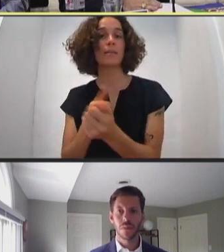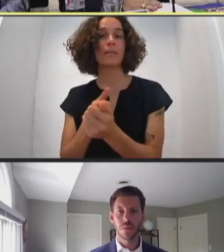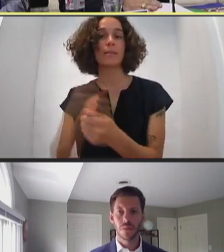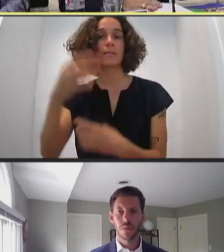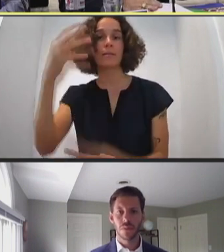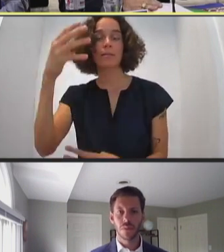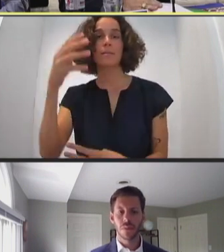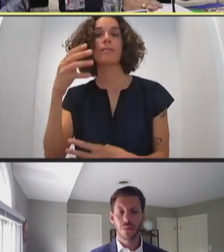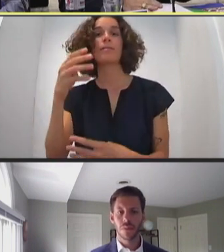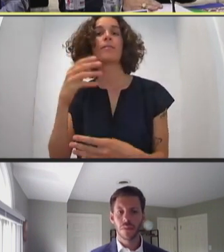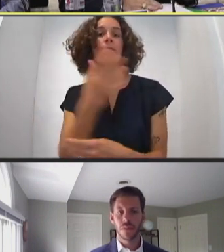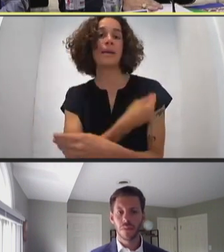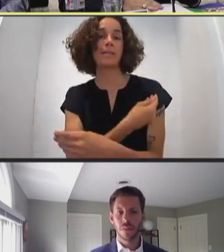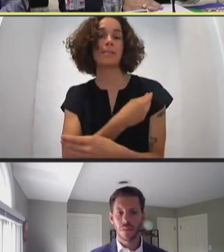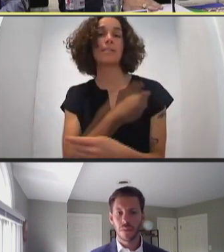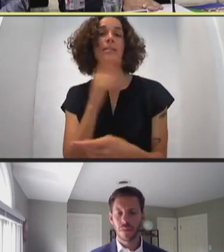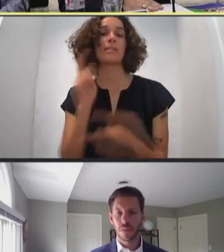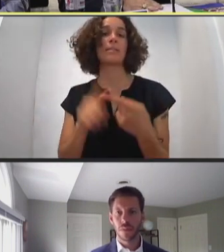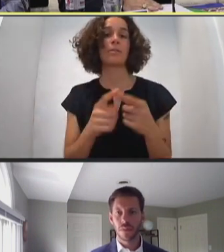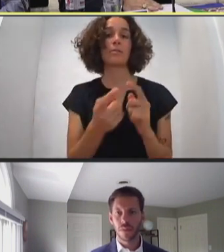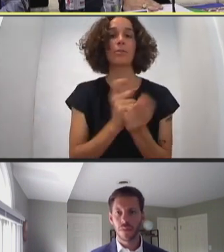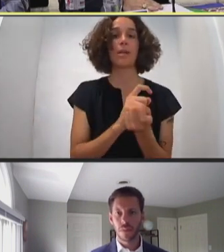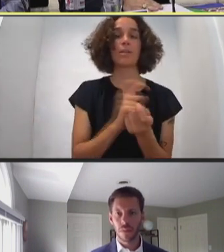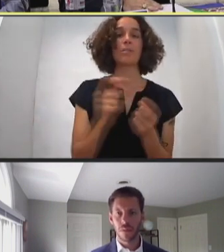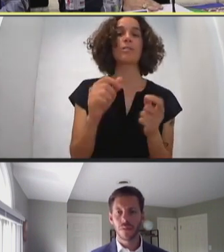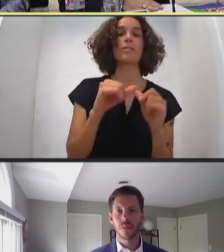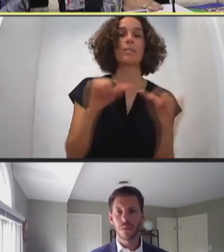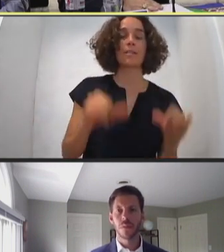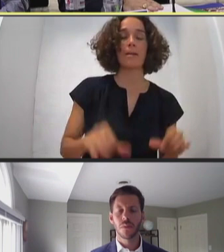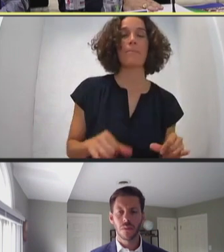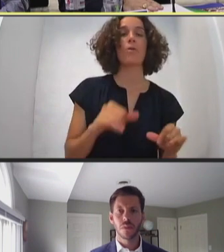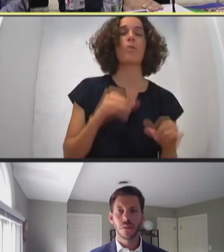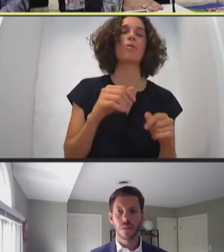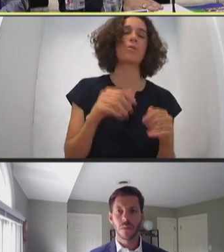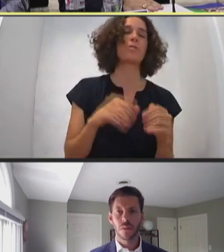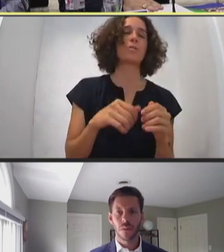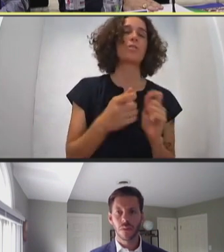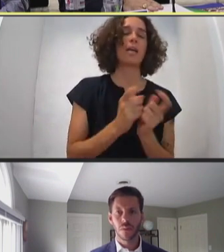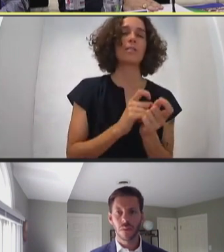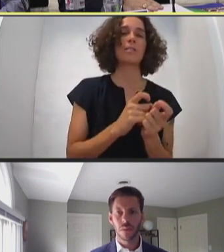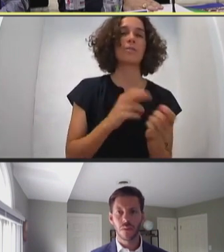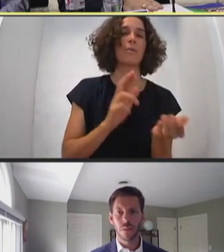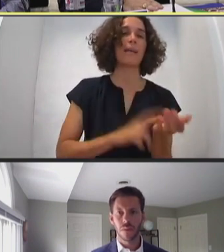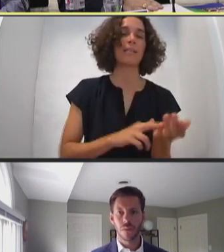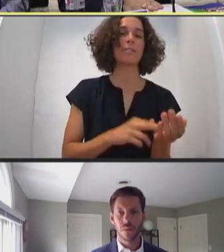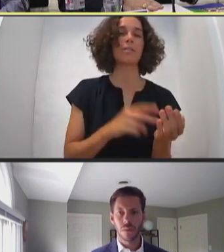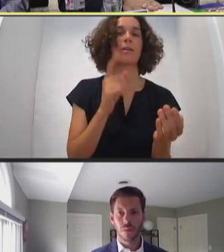that really gets the payer on track where our recommending bodies, ACIP, are coming.